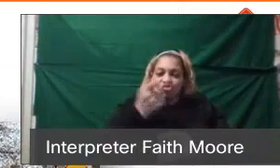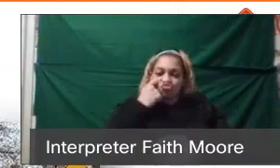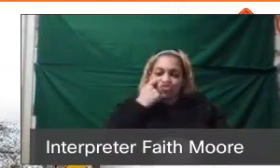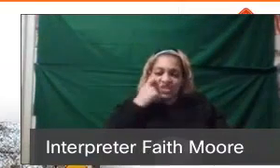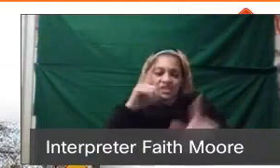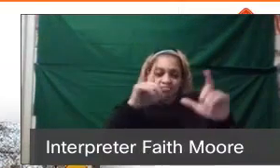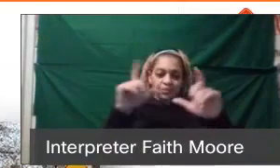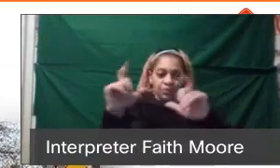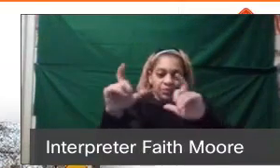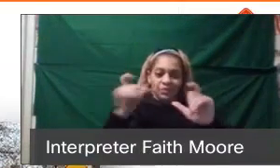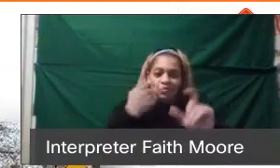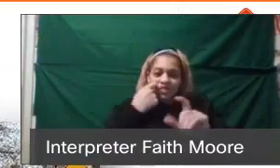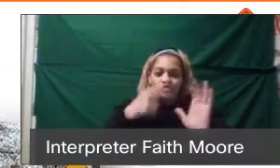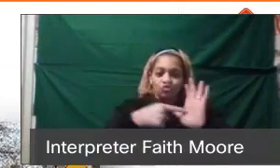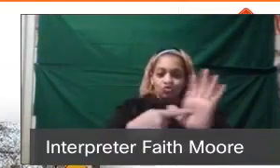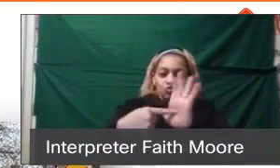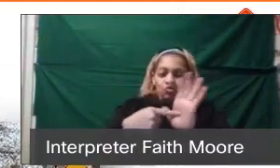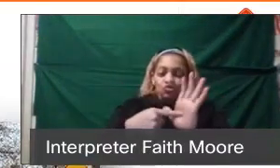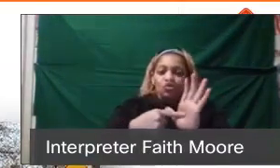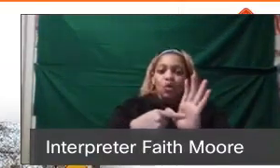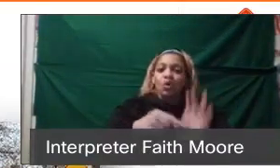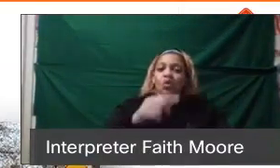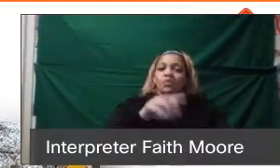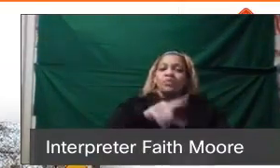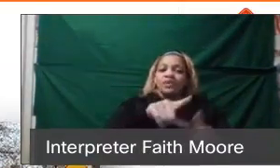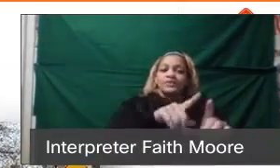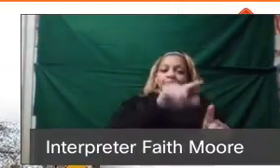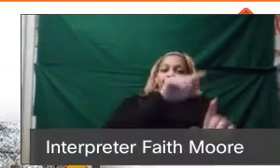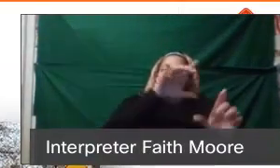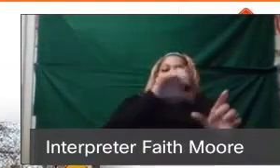So that Thank you, and I will give it back to.